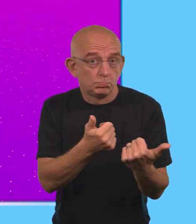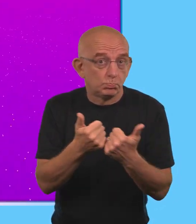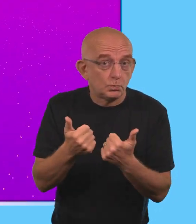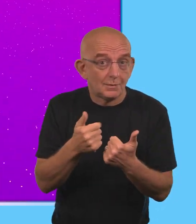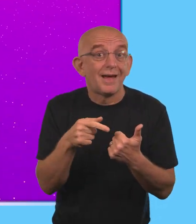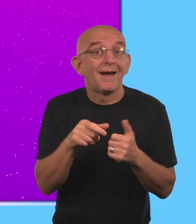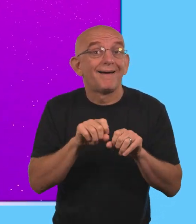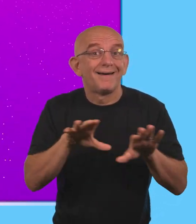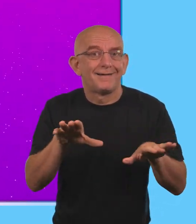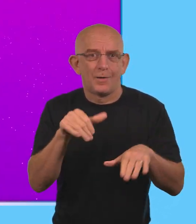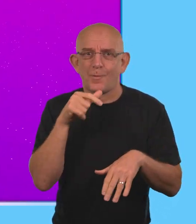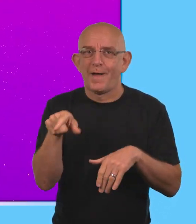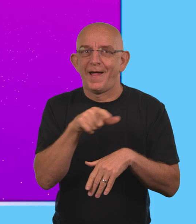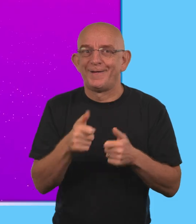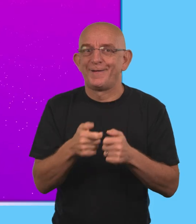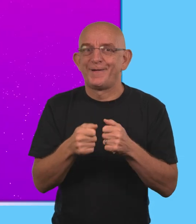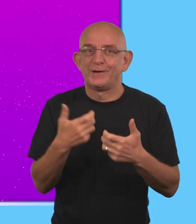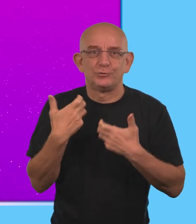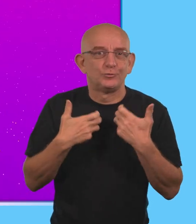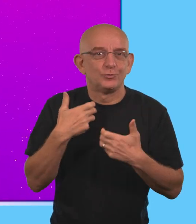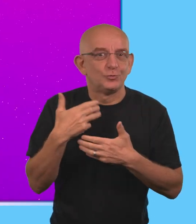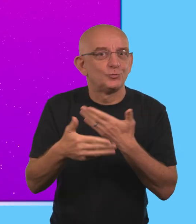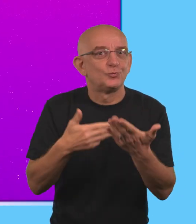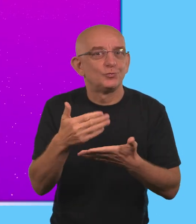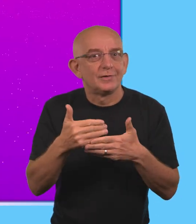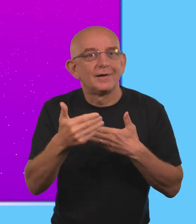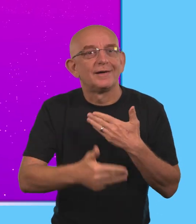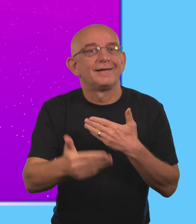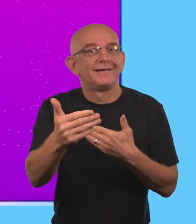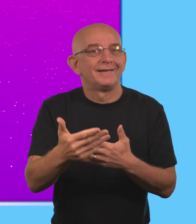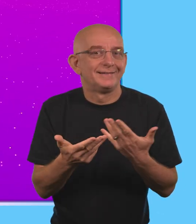provide feedback, and obviously when the game actually comes out, play and enjoy it.